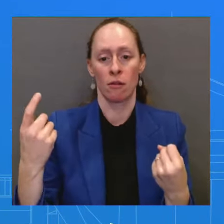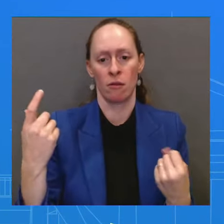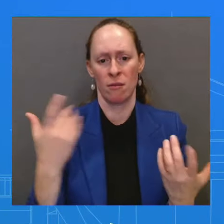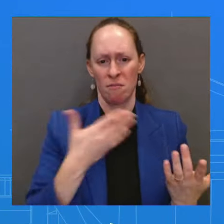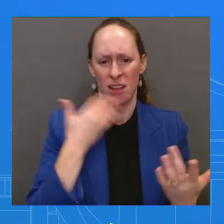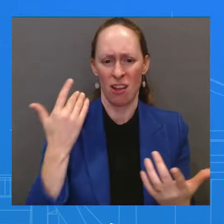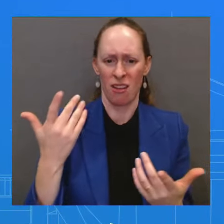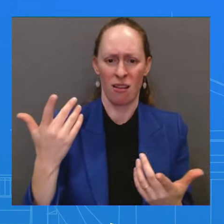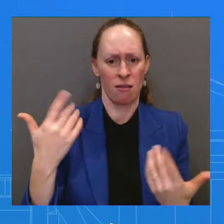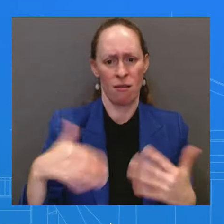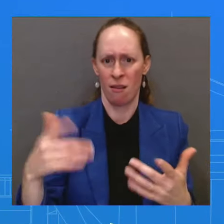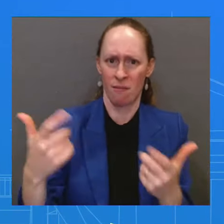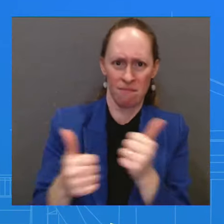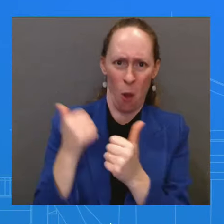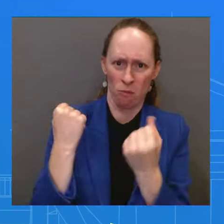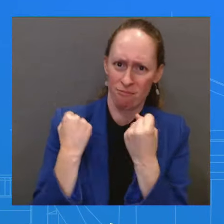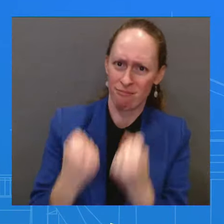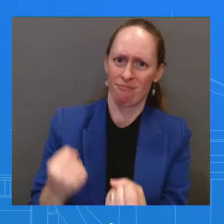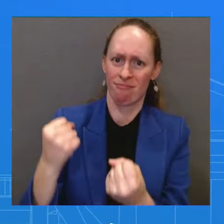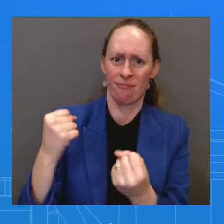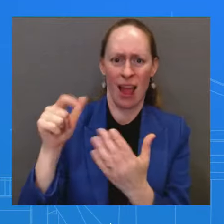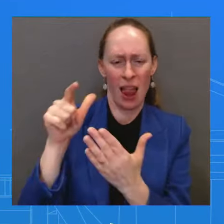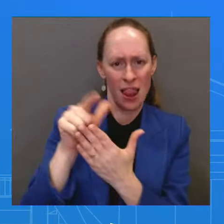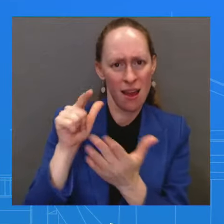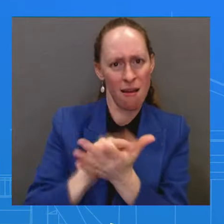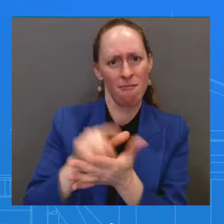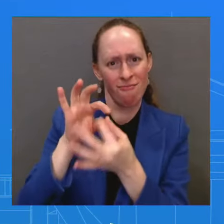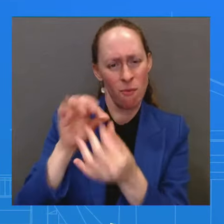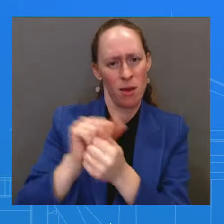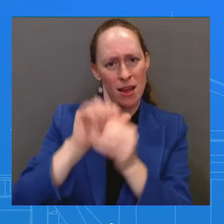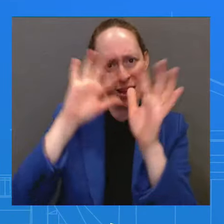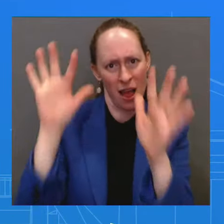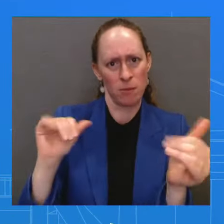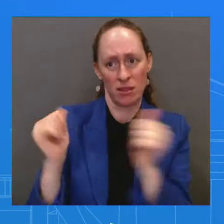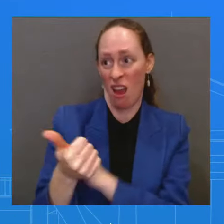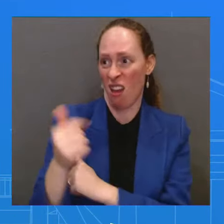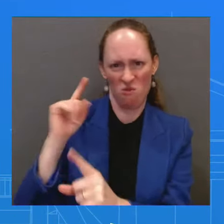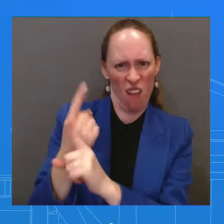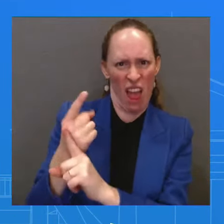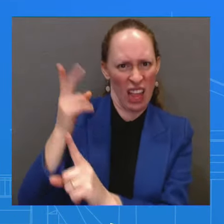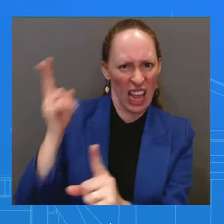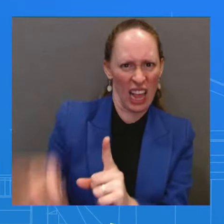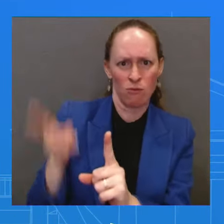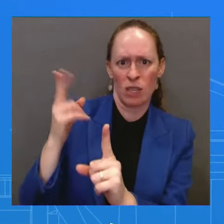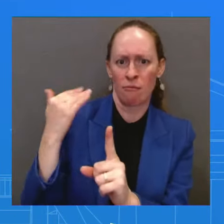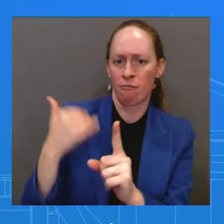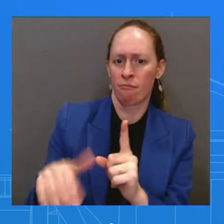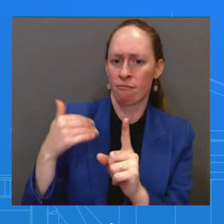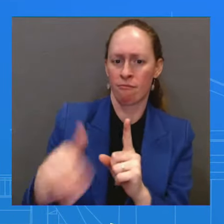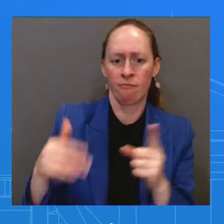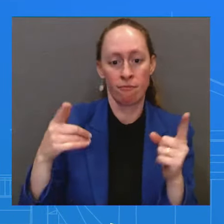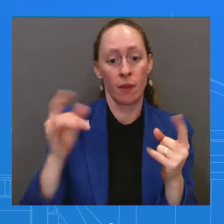and conserve more land and wa- -- and waters in his first year in office than any president since -- since JFK.